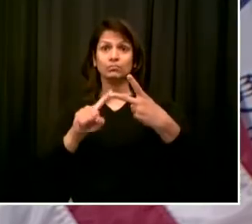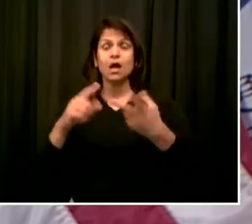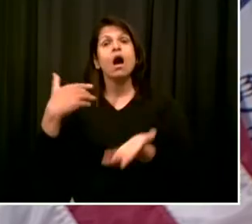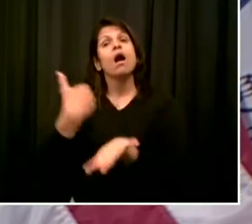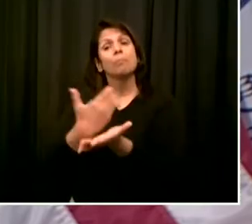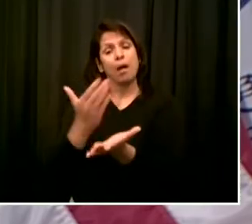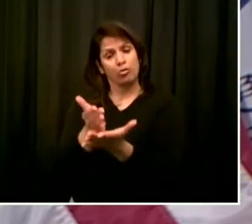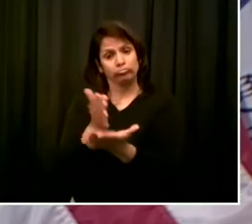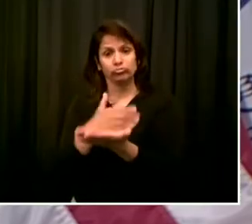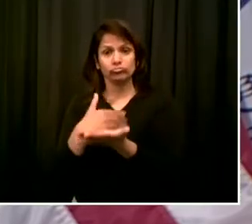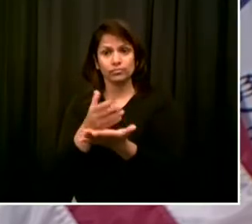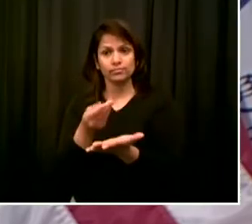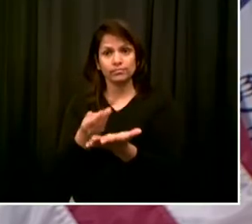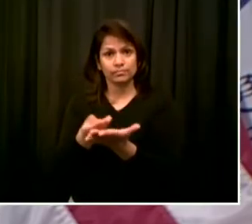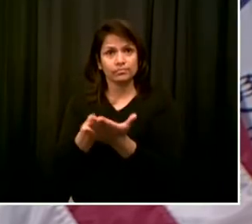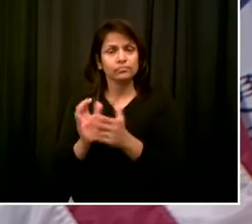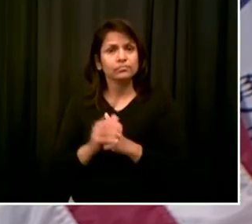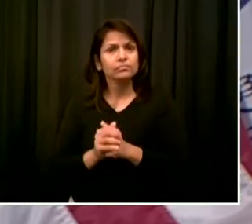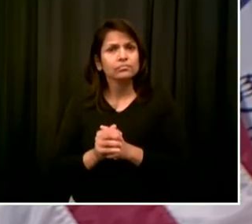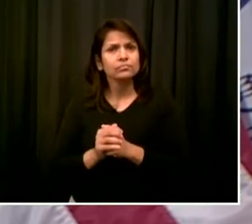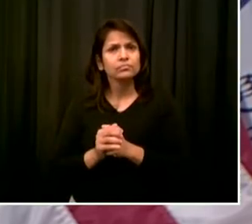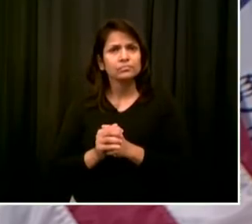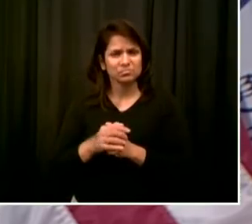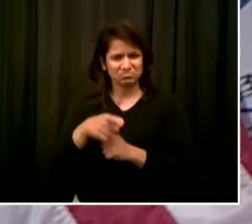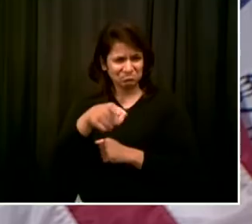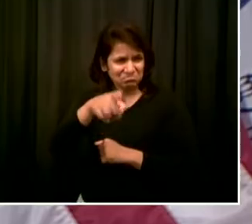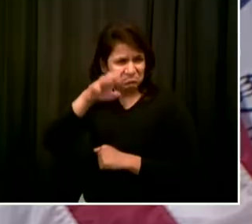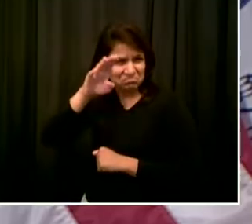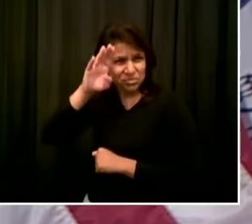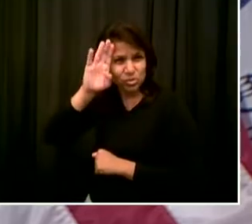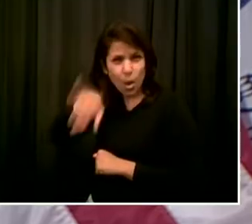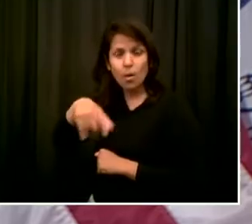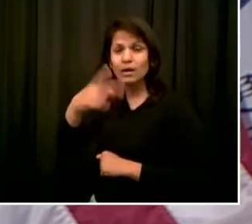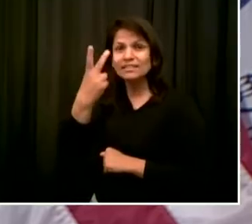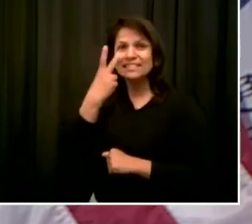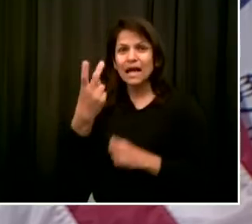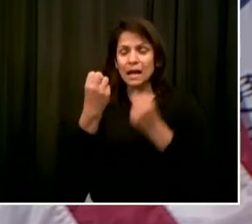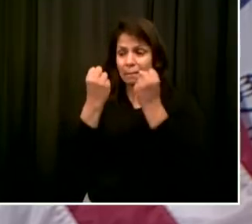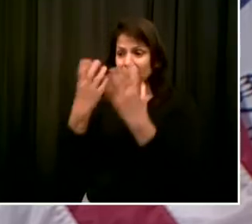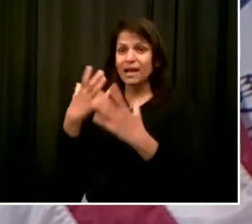APPROACH. AND MY SECONDA uk INVOLNGVI THE BUDGET.